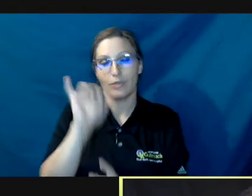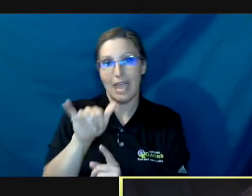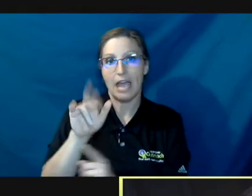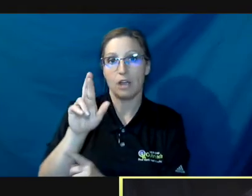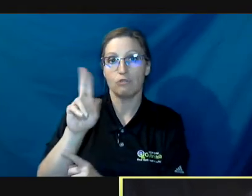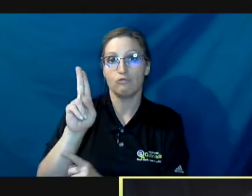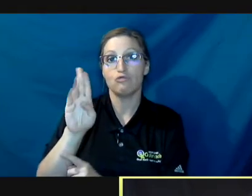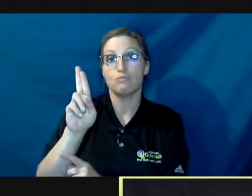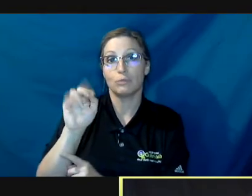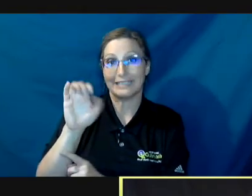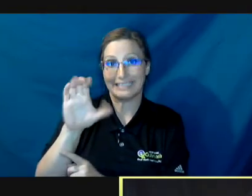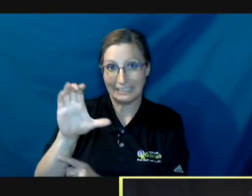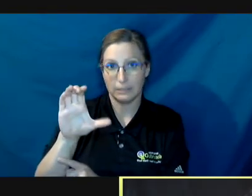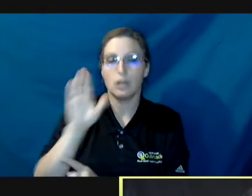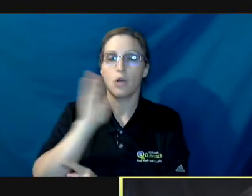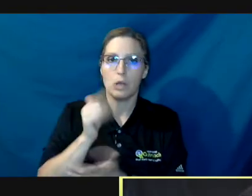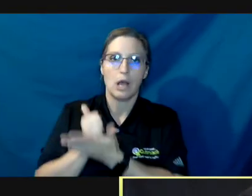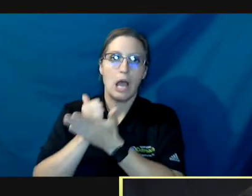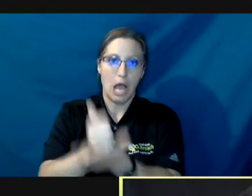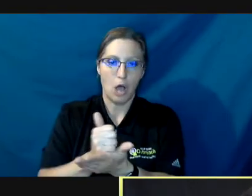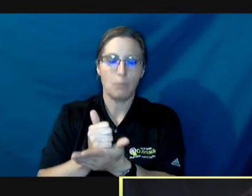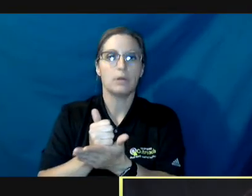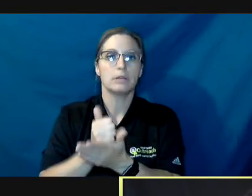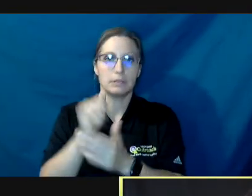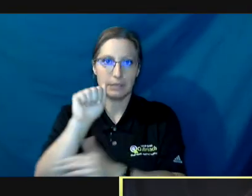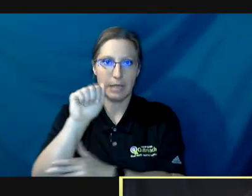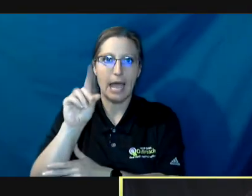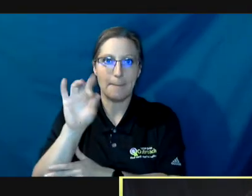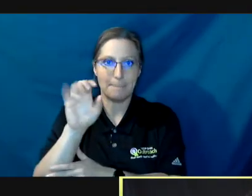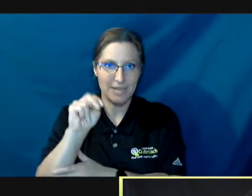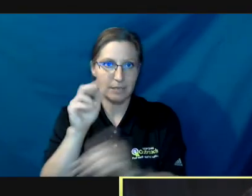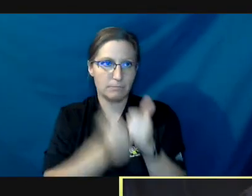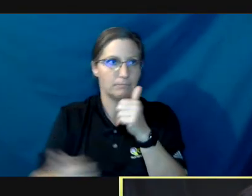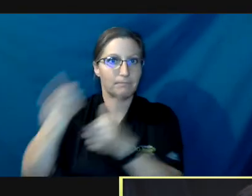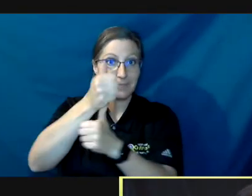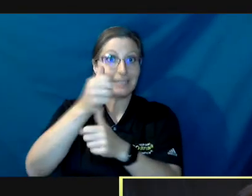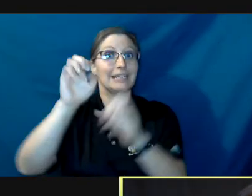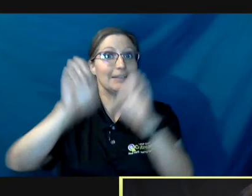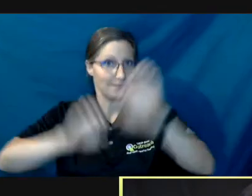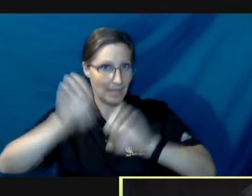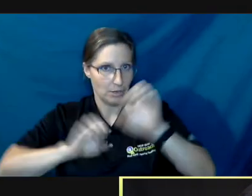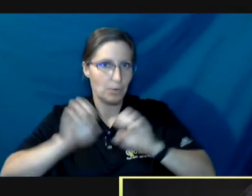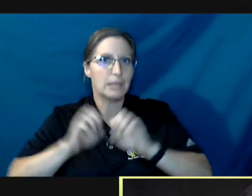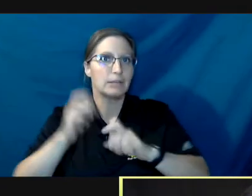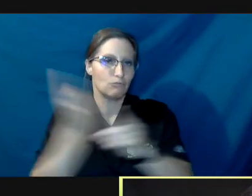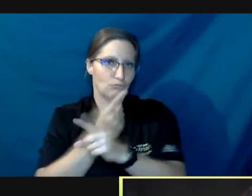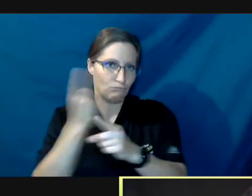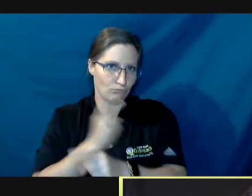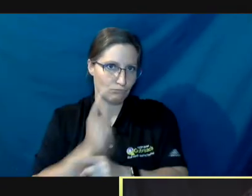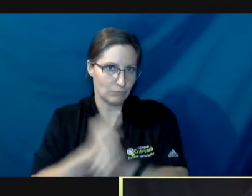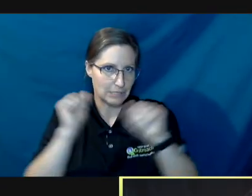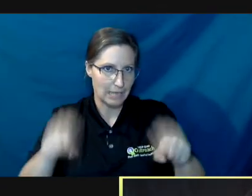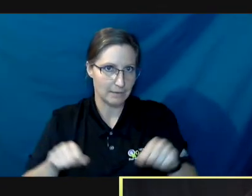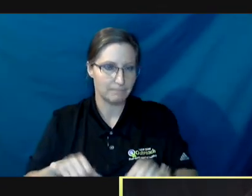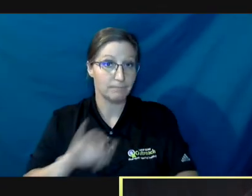the administrators who are evaluating the interpreters. Julie, do you have any comments about the evaluation tool?